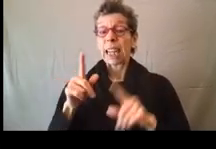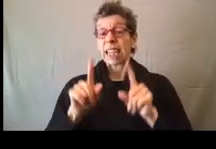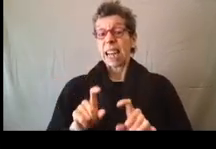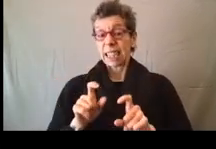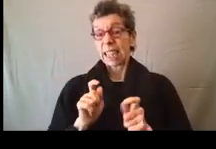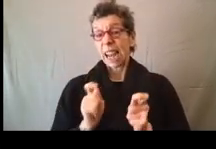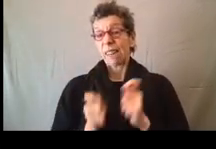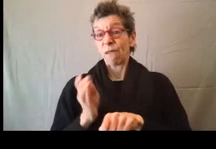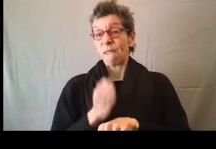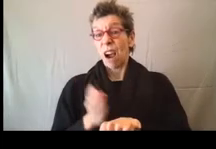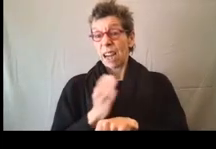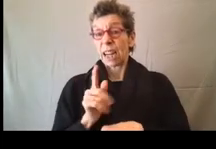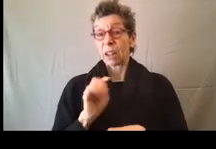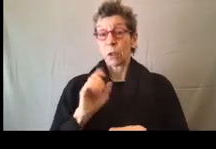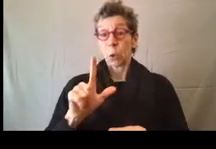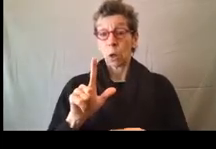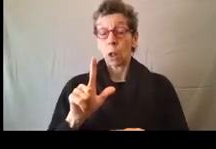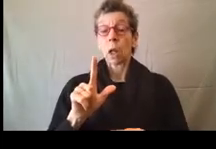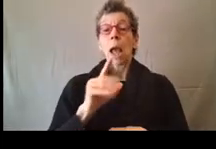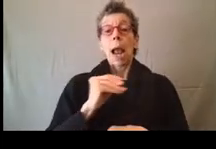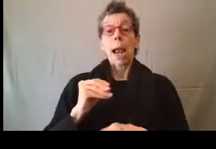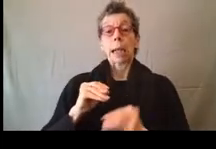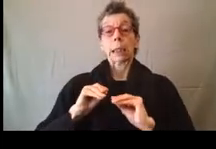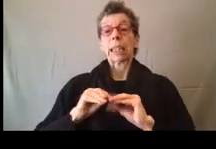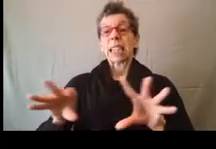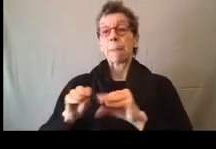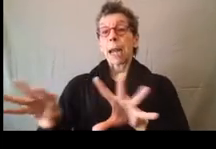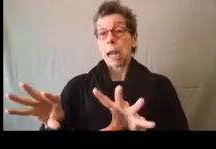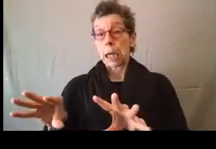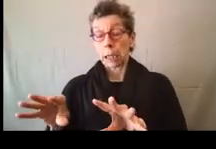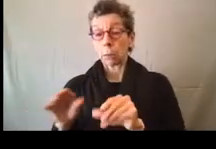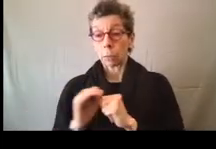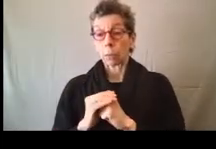will be actually also disseminating the tool that's publicly available. So, I will start